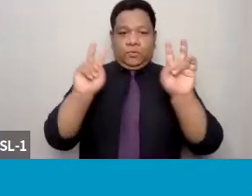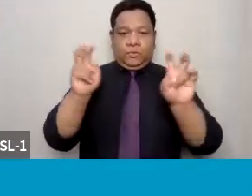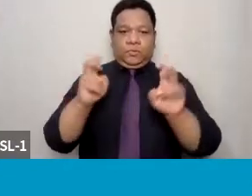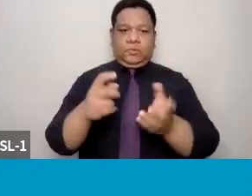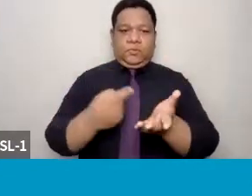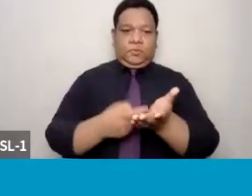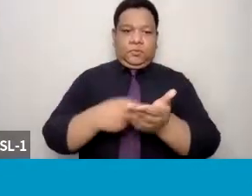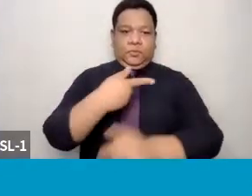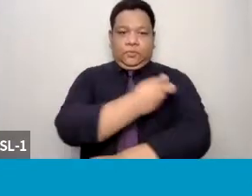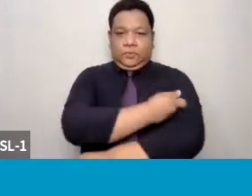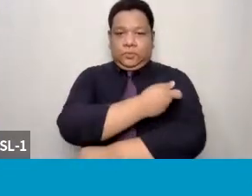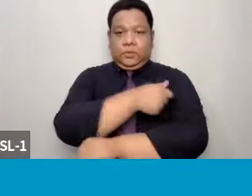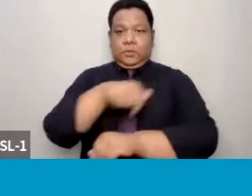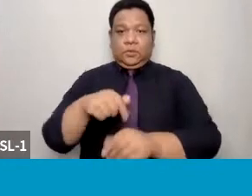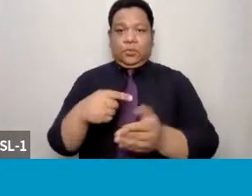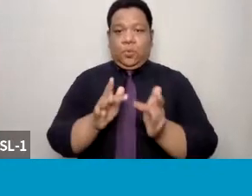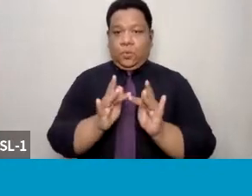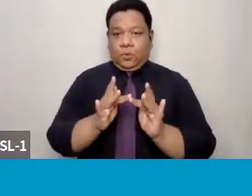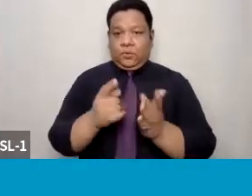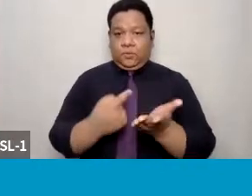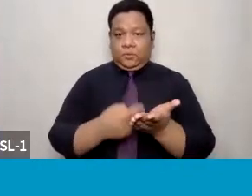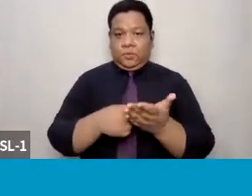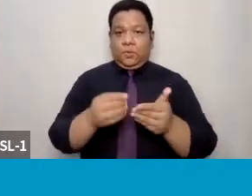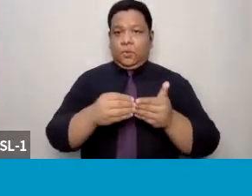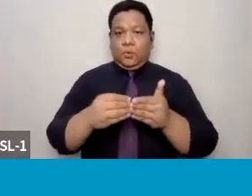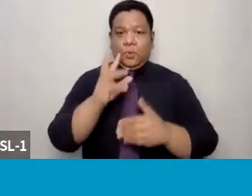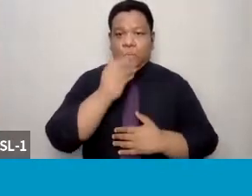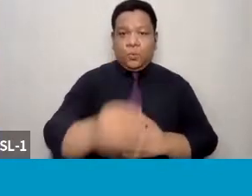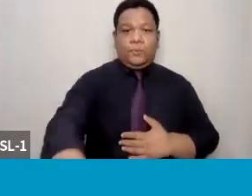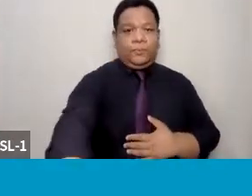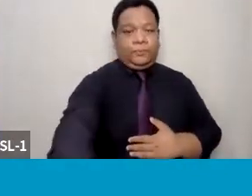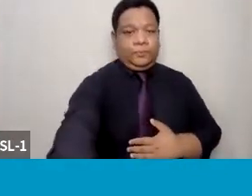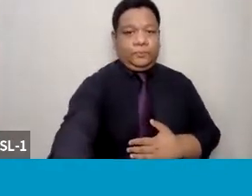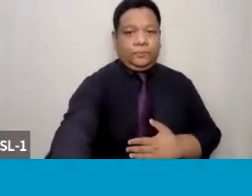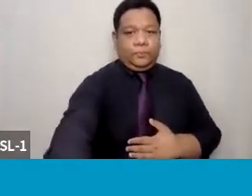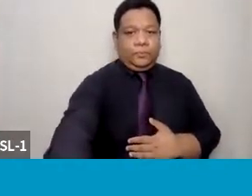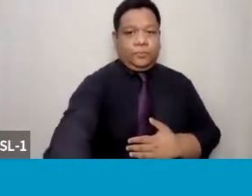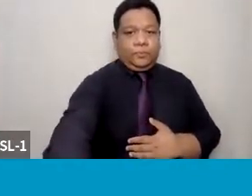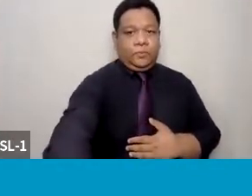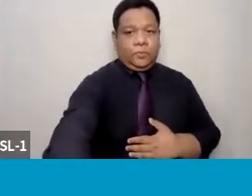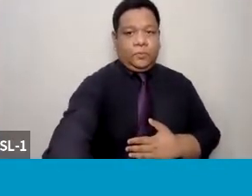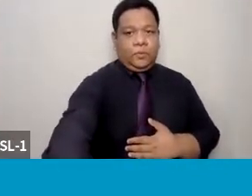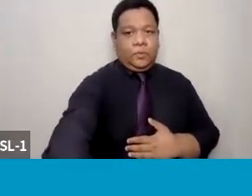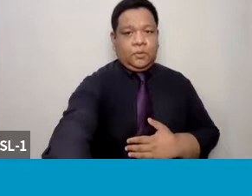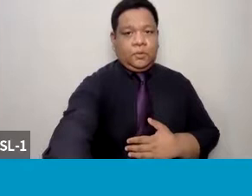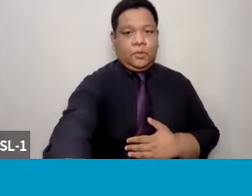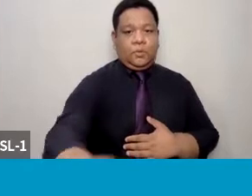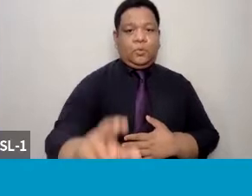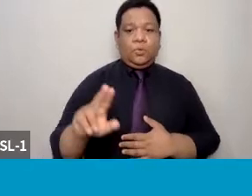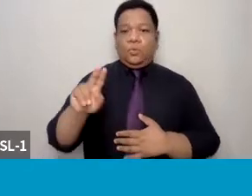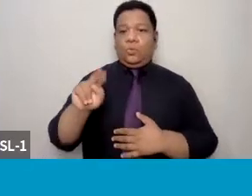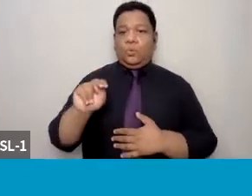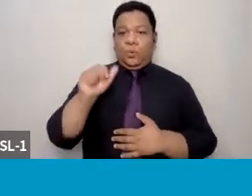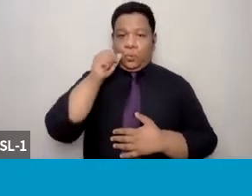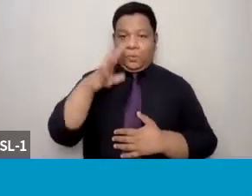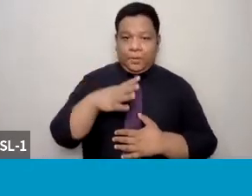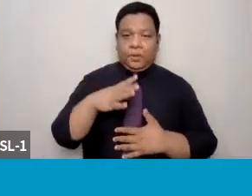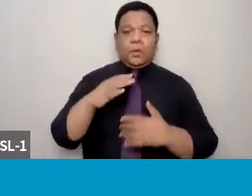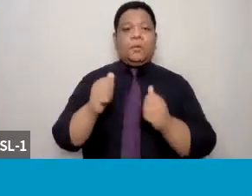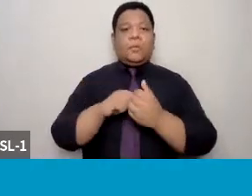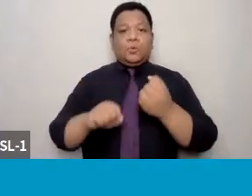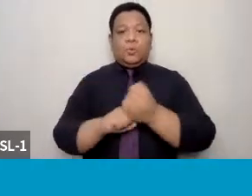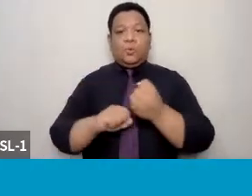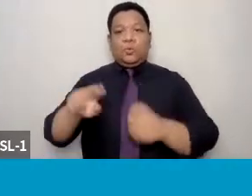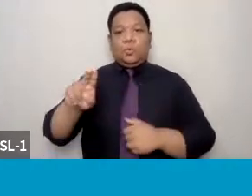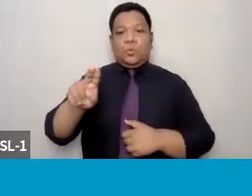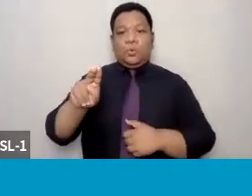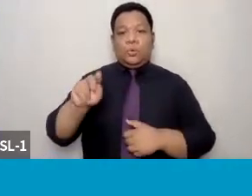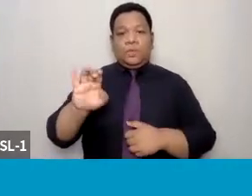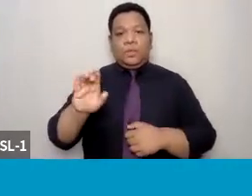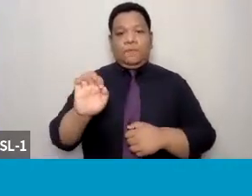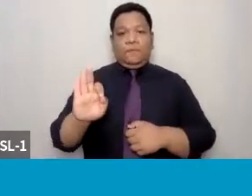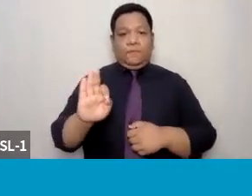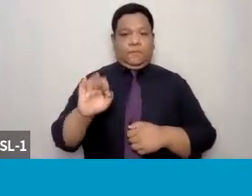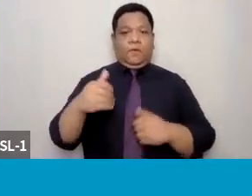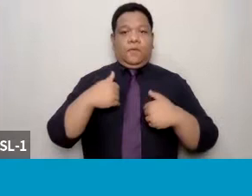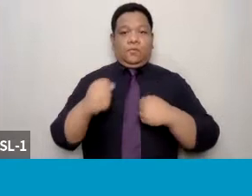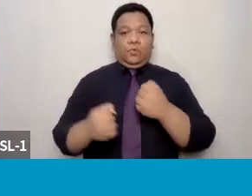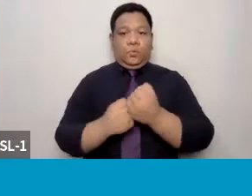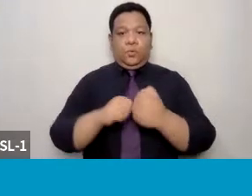This online discussion is organized by UN Women in partnership with UNICEF and supported by the Government of Japan.